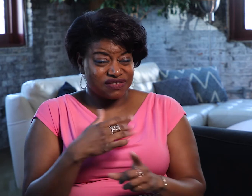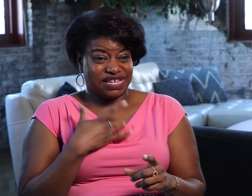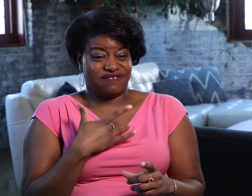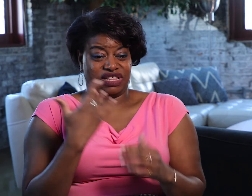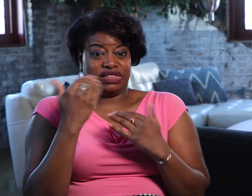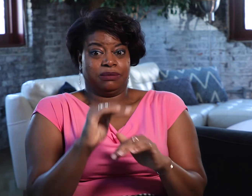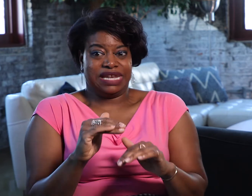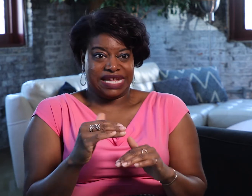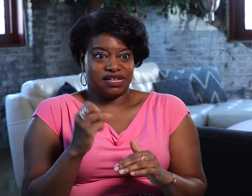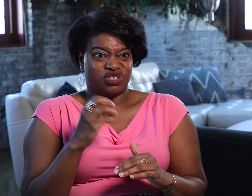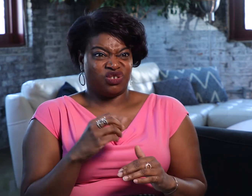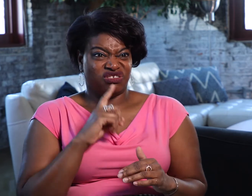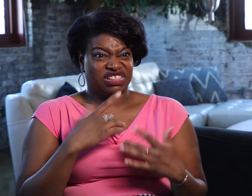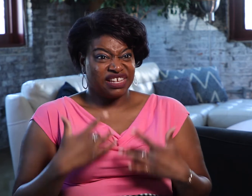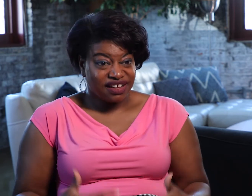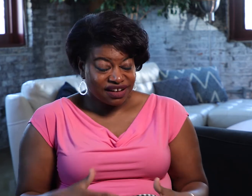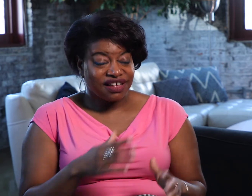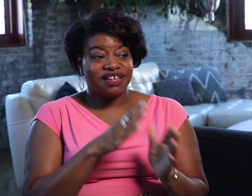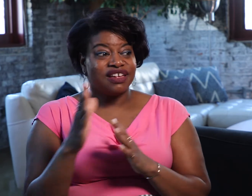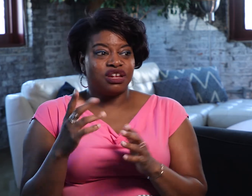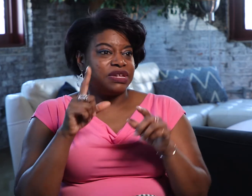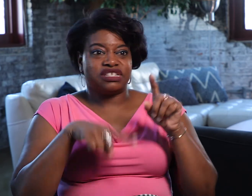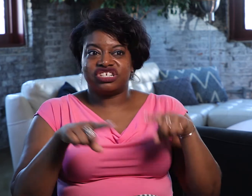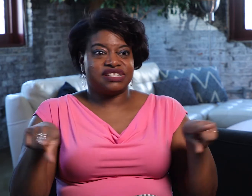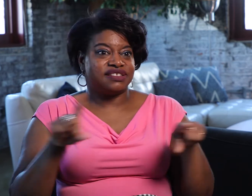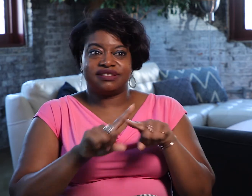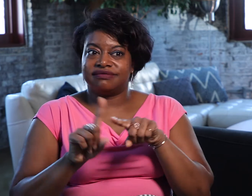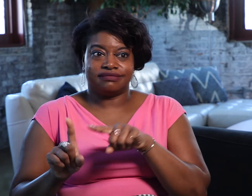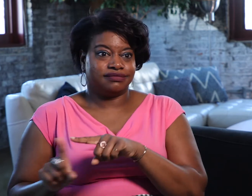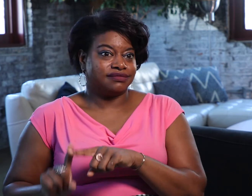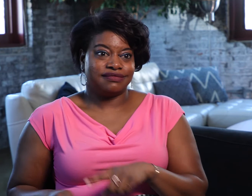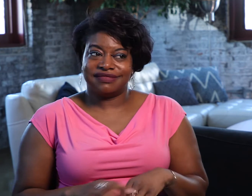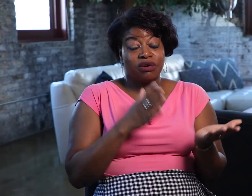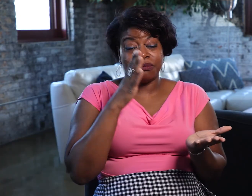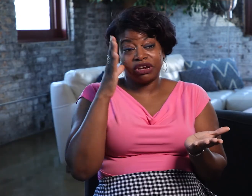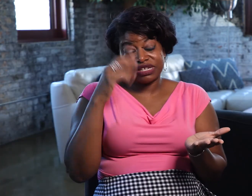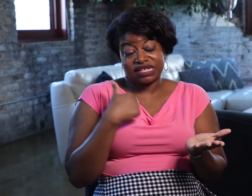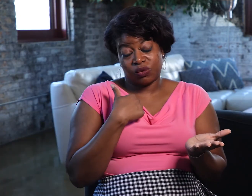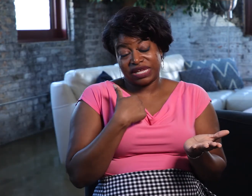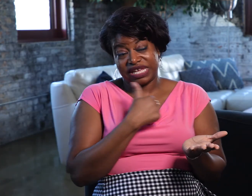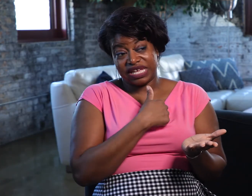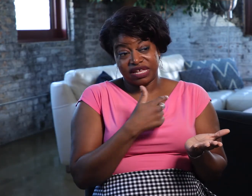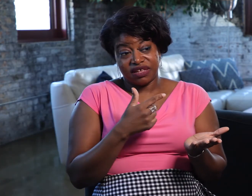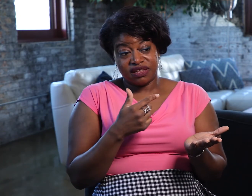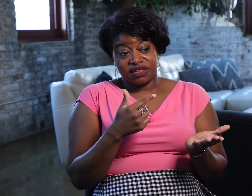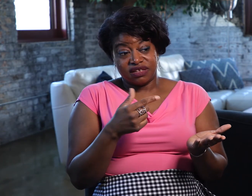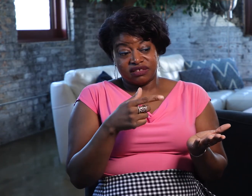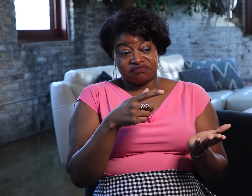they suffer from depression or esteem issues, and this manifests itself in various forms.